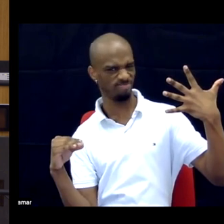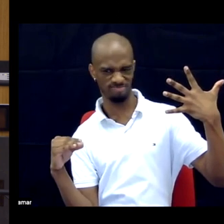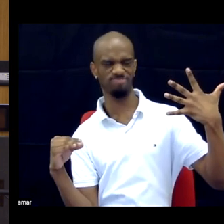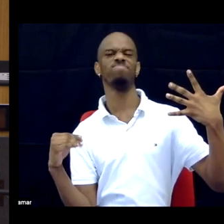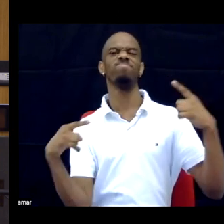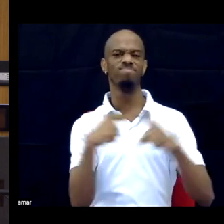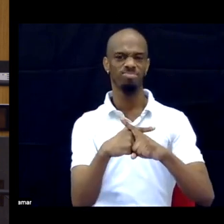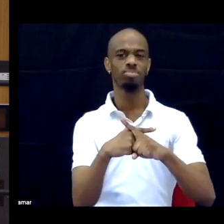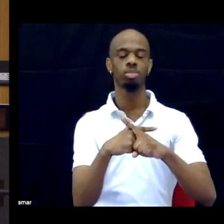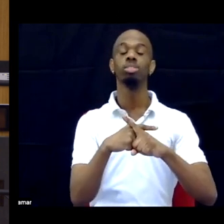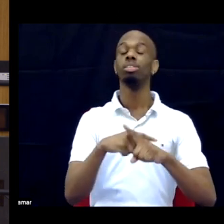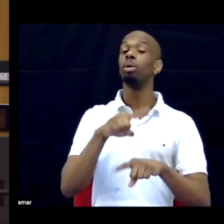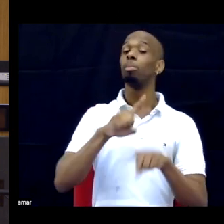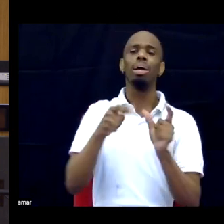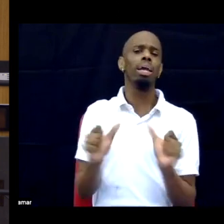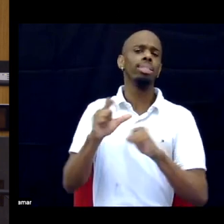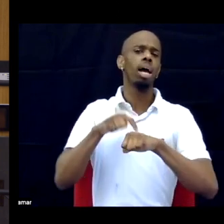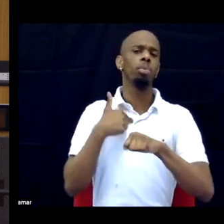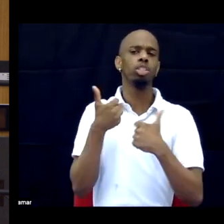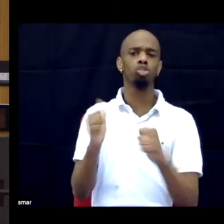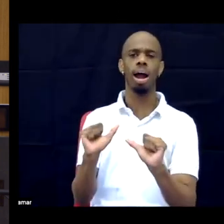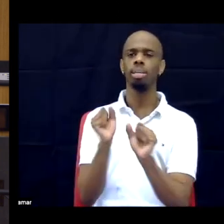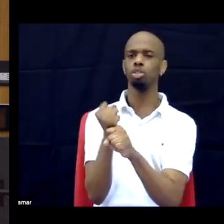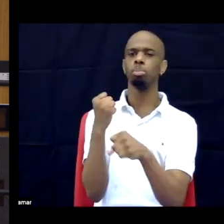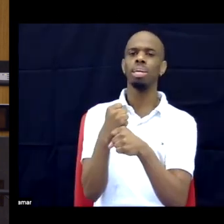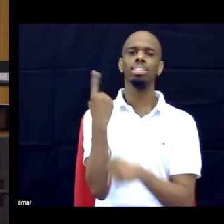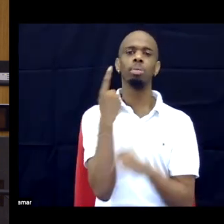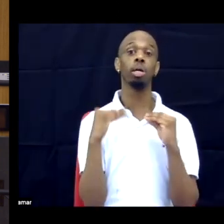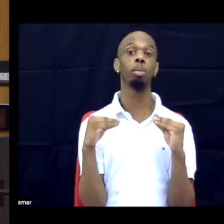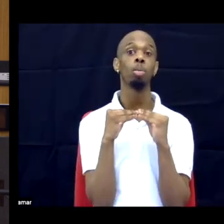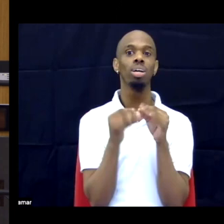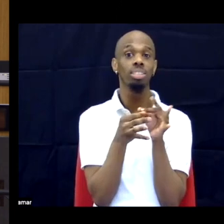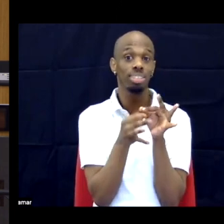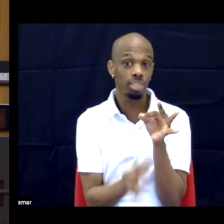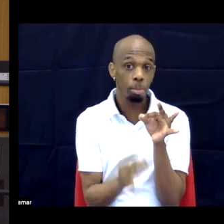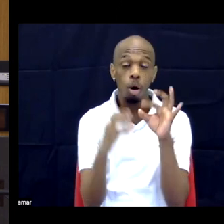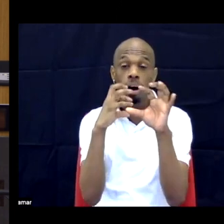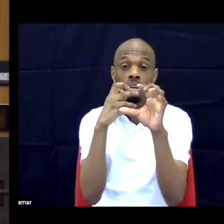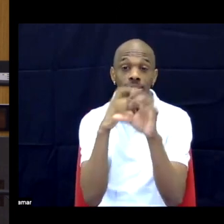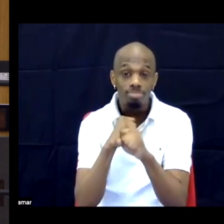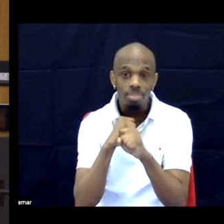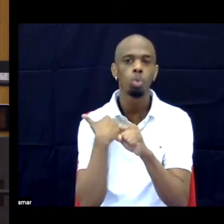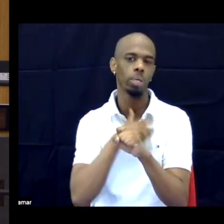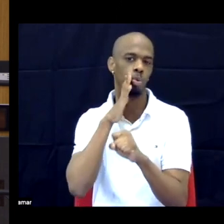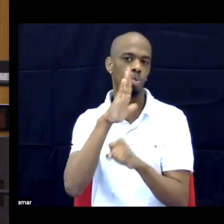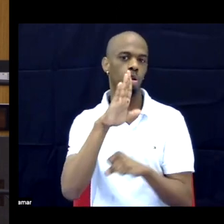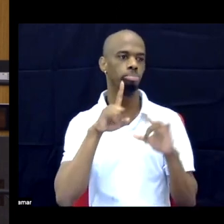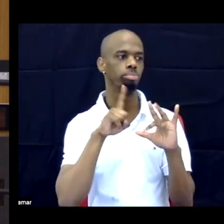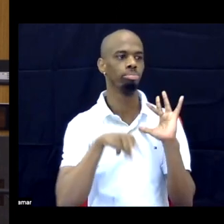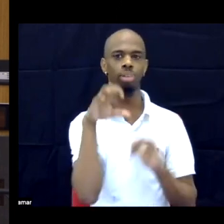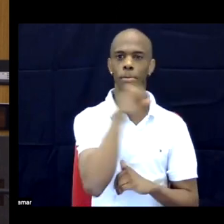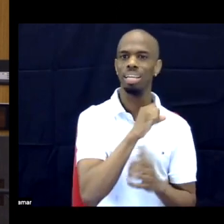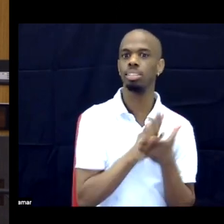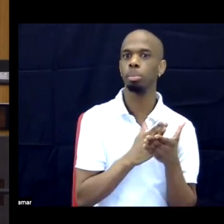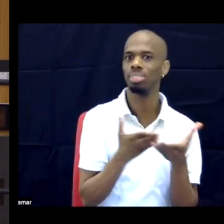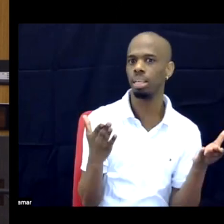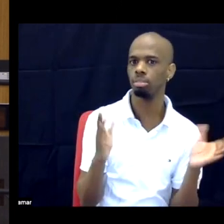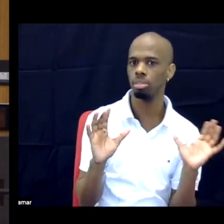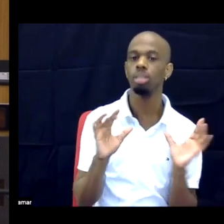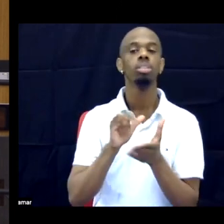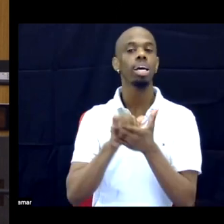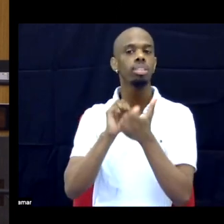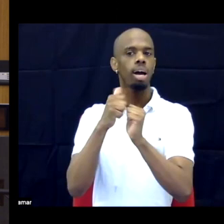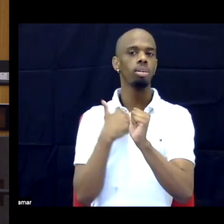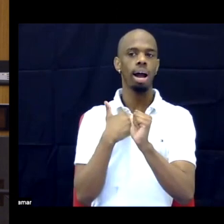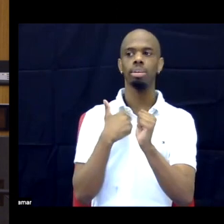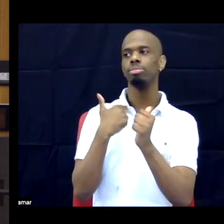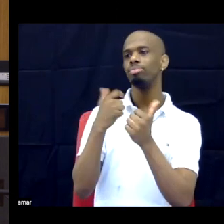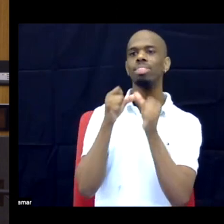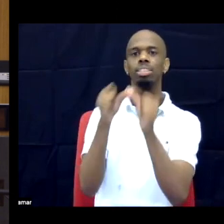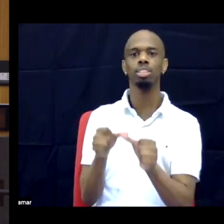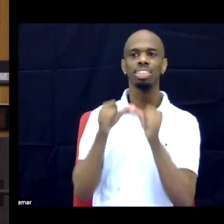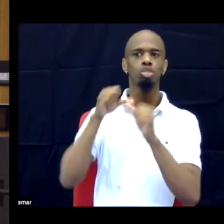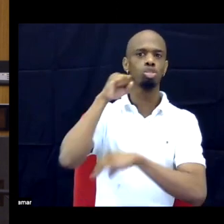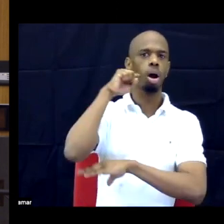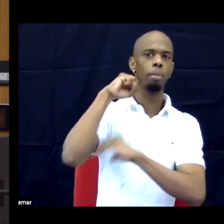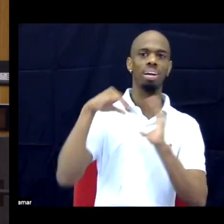But any time we analogize there are ways we talk about and continuing to see white disabled